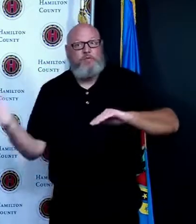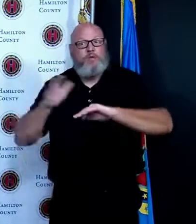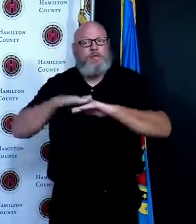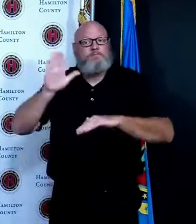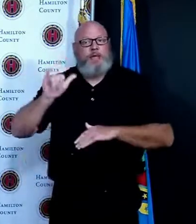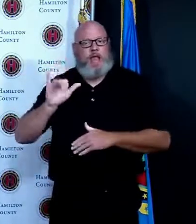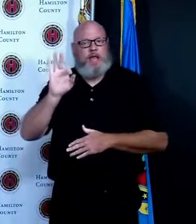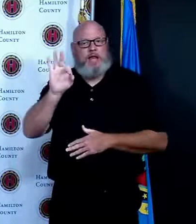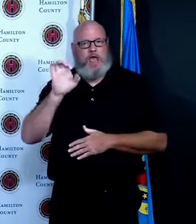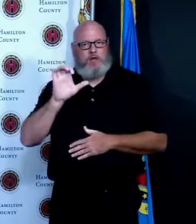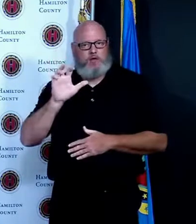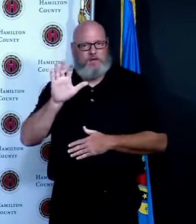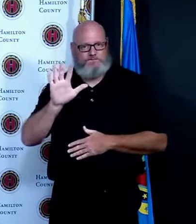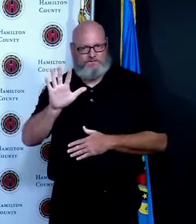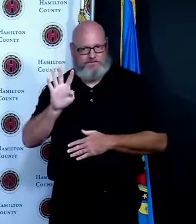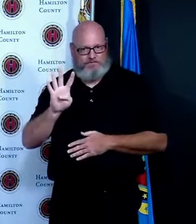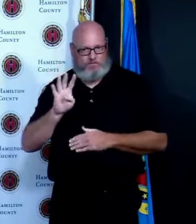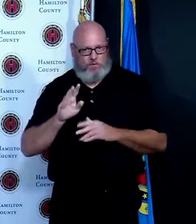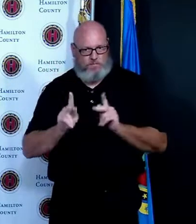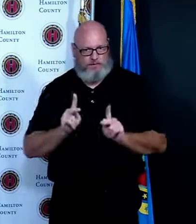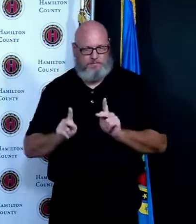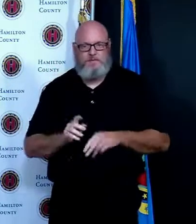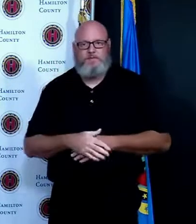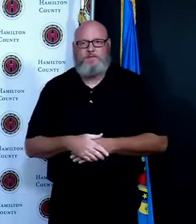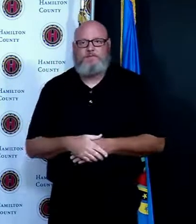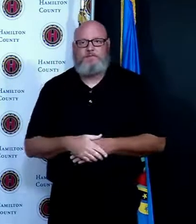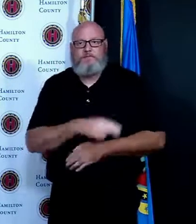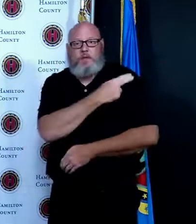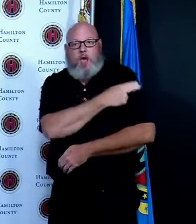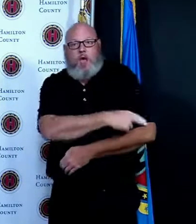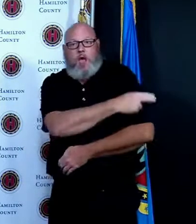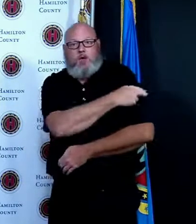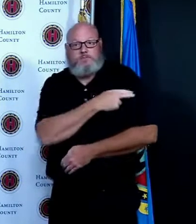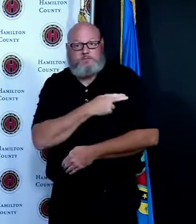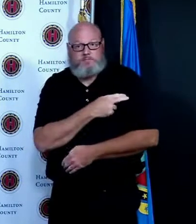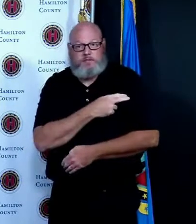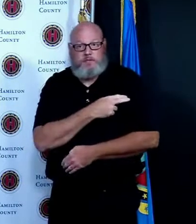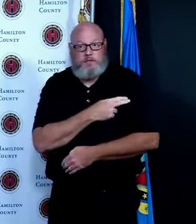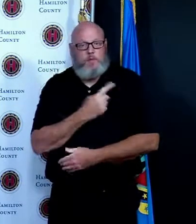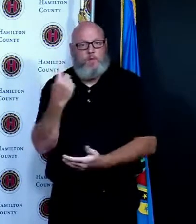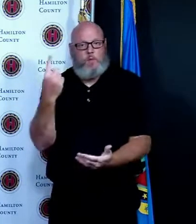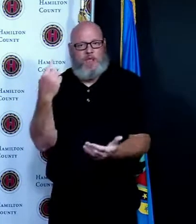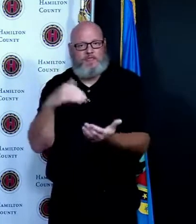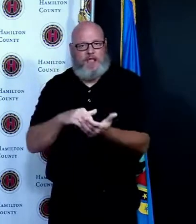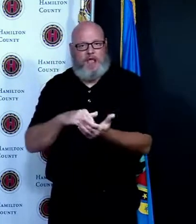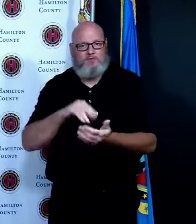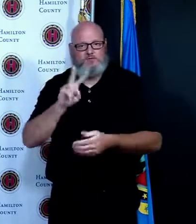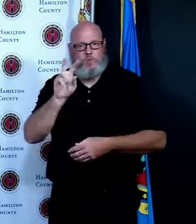hospitalizations stand at 1205. the increase from last week is 38